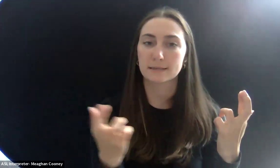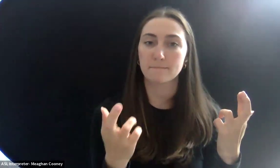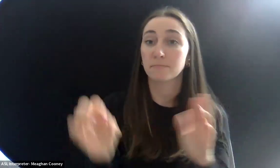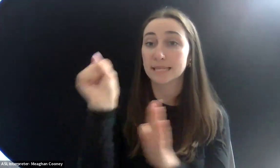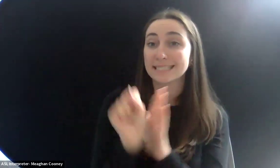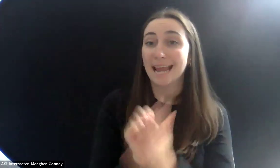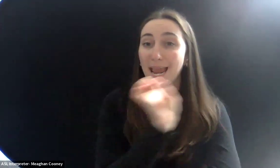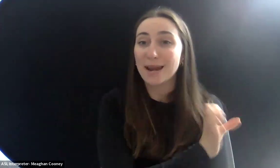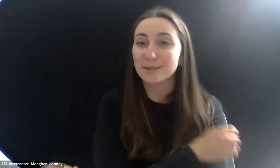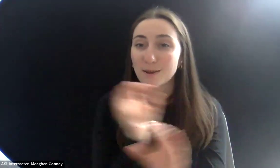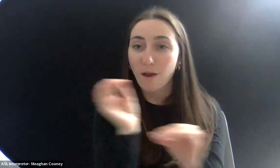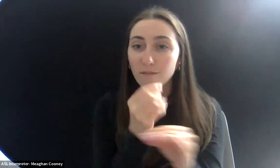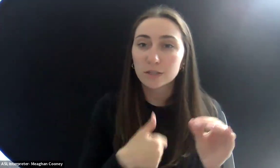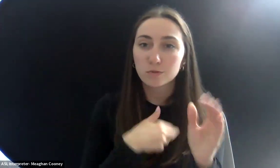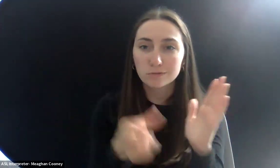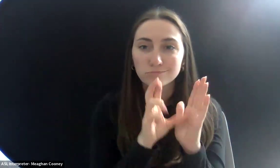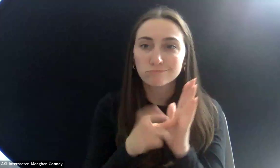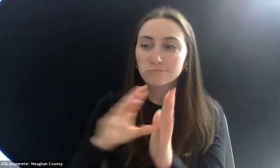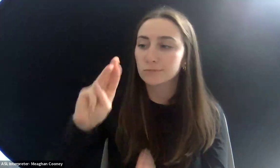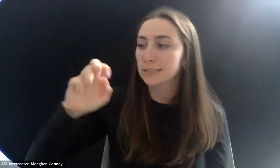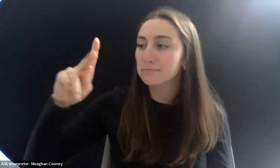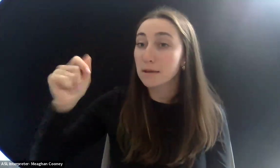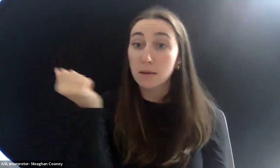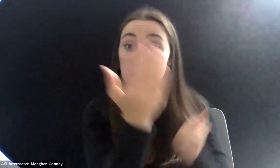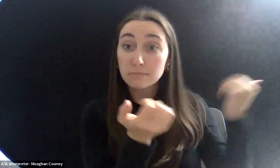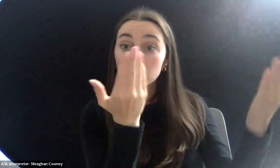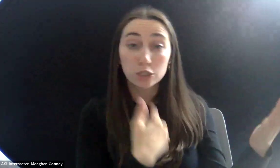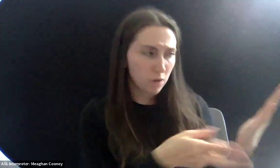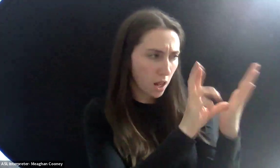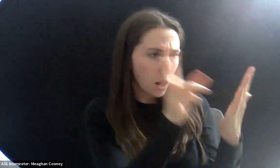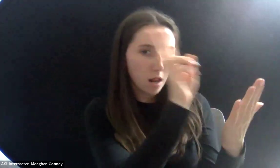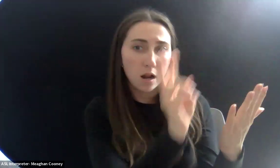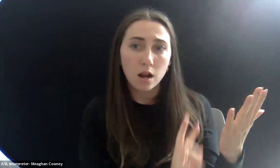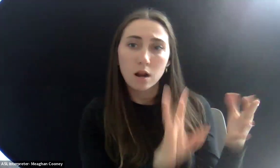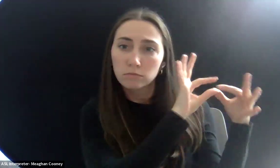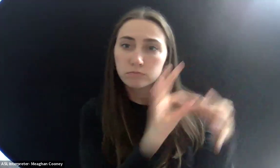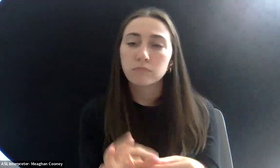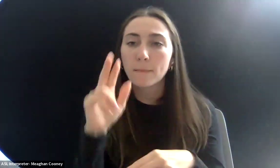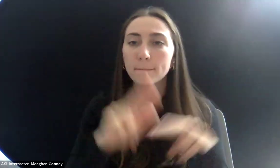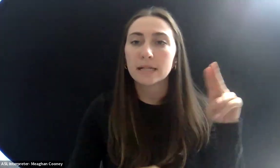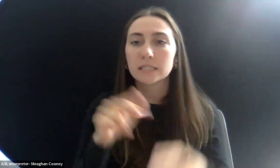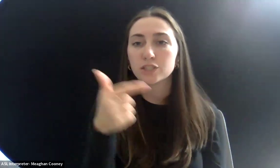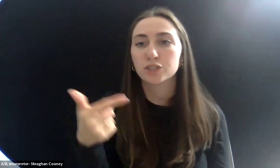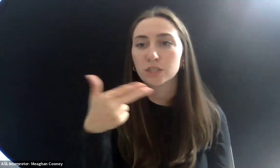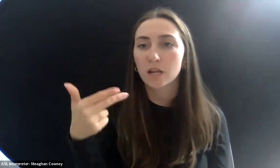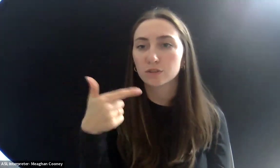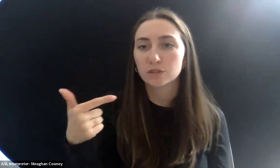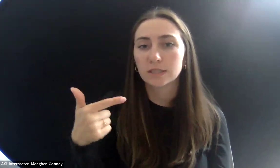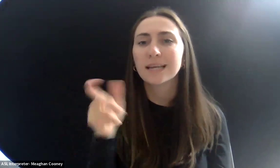energy office that reviews amicus emissions with respect to building GHG. You can skip to the next.